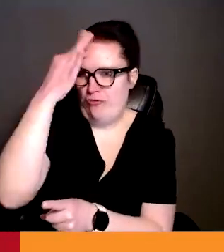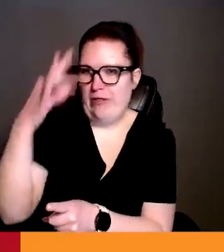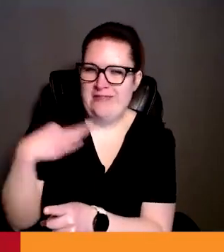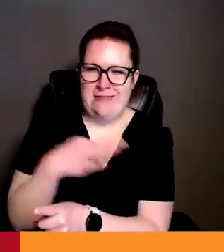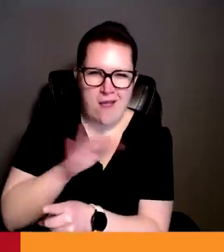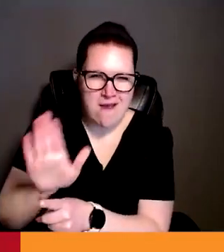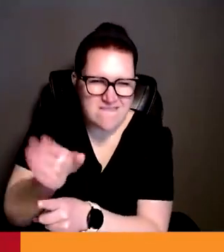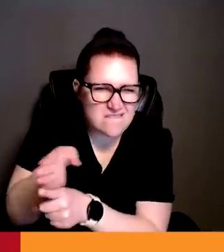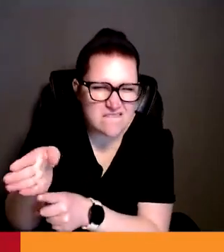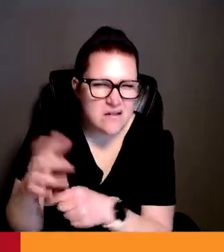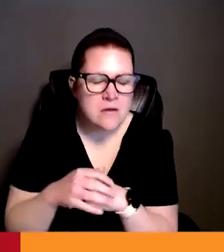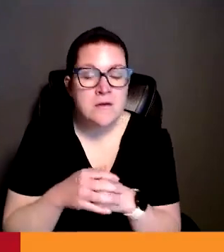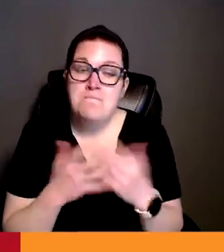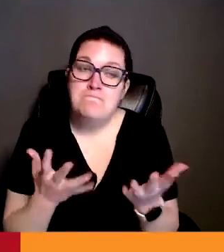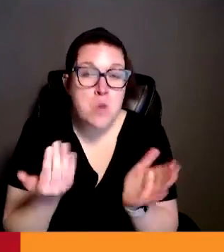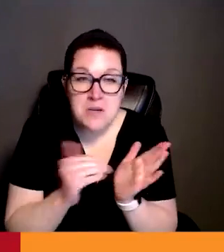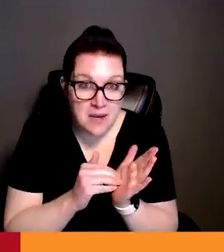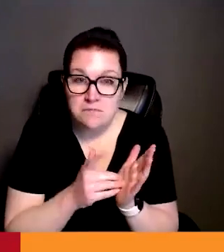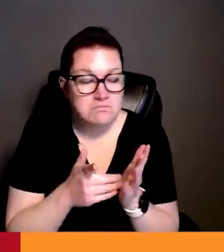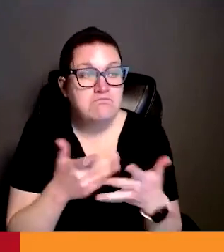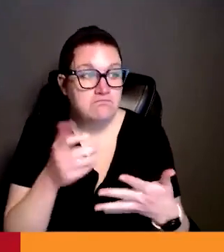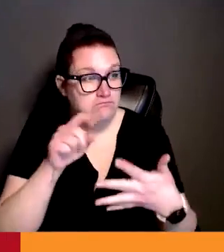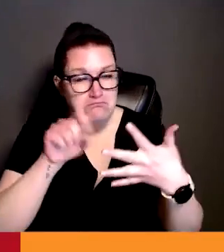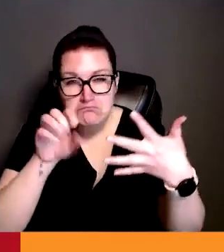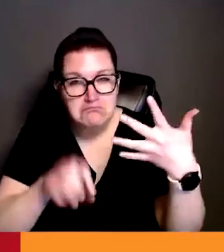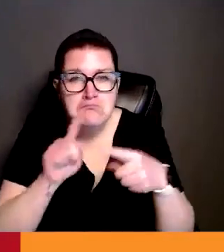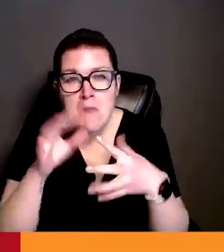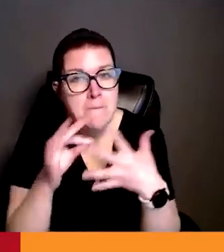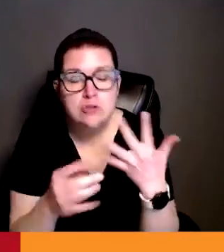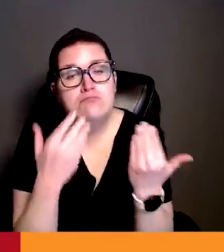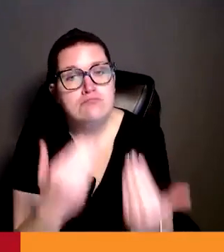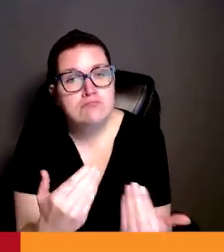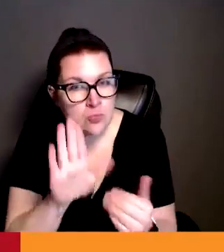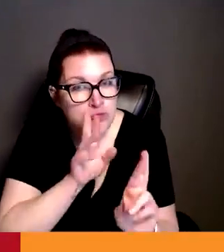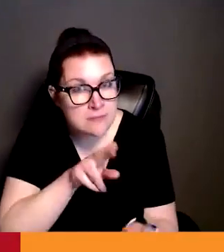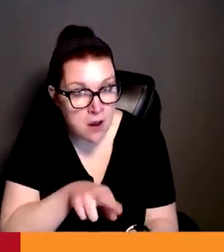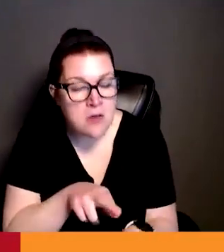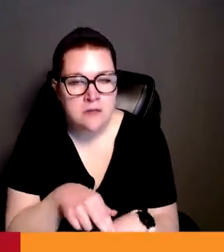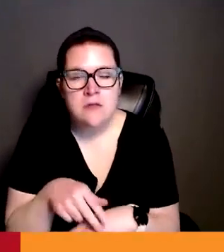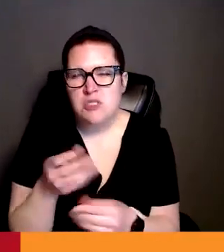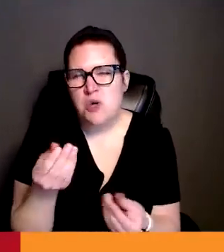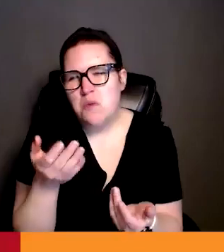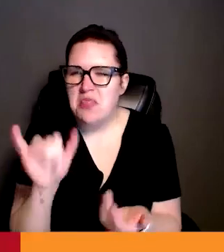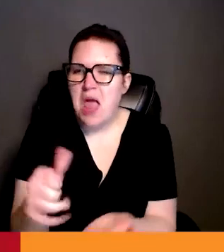So, again, thank you for responding to the poll that's been posted to just give us a sense of what kind